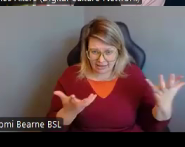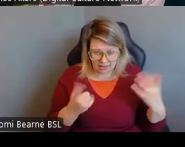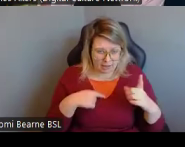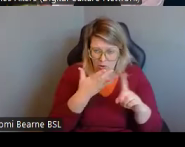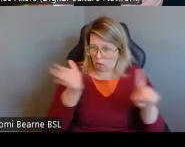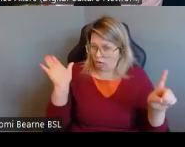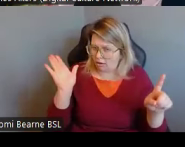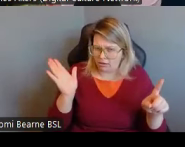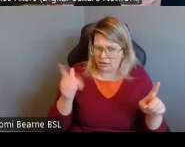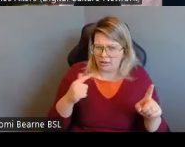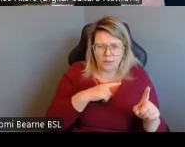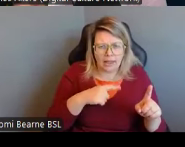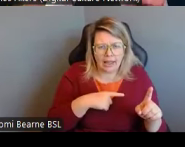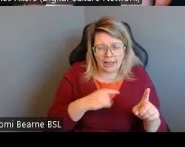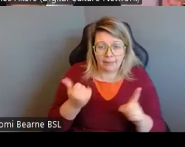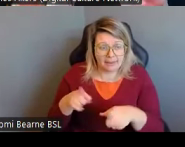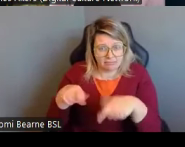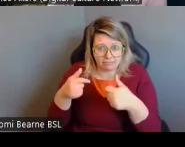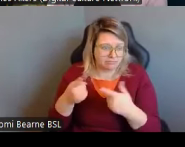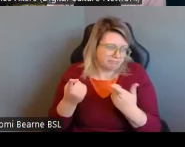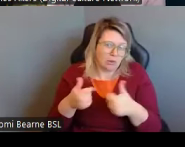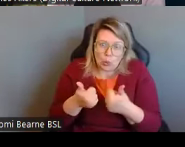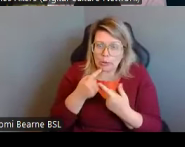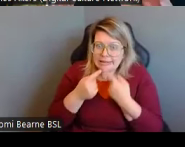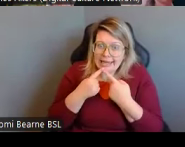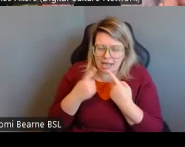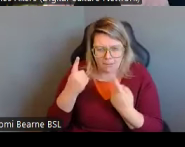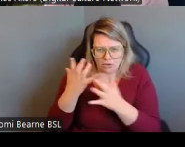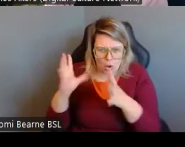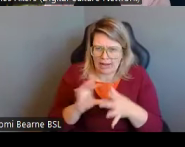Yes, it's good data in theory, but it's not actually linking into what you want to know.